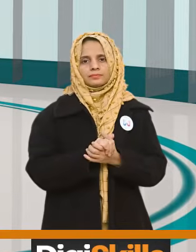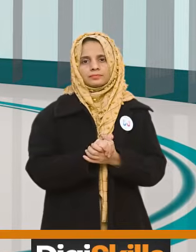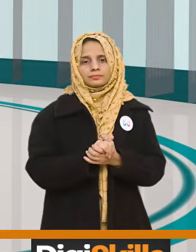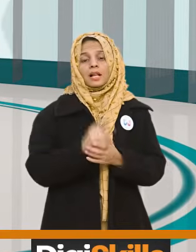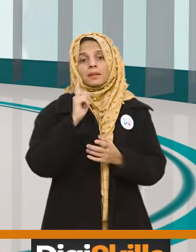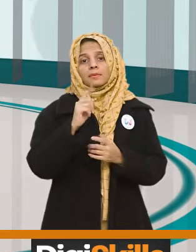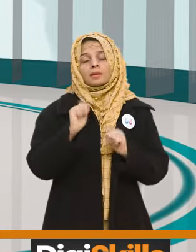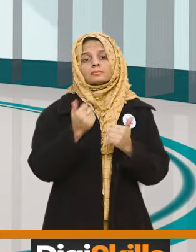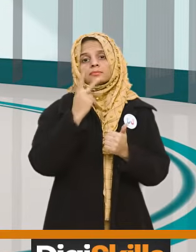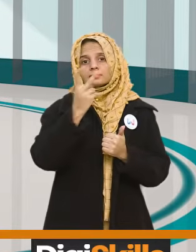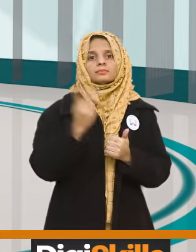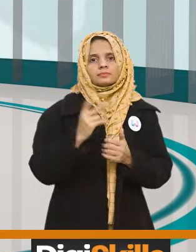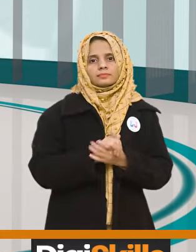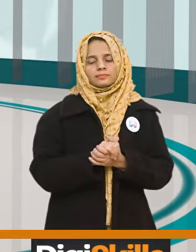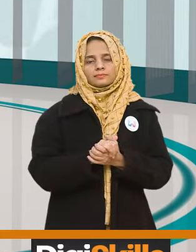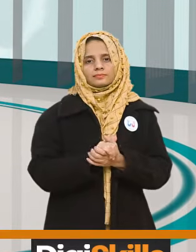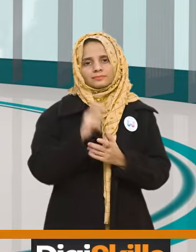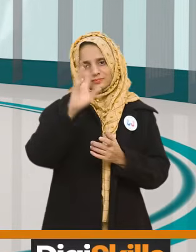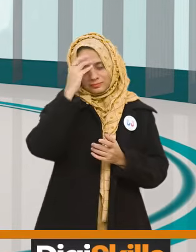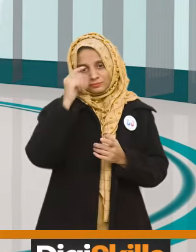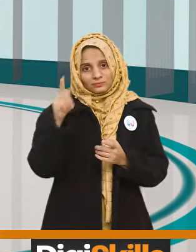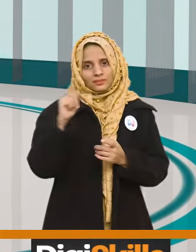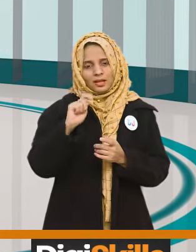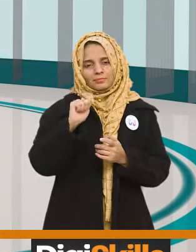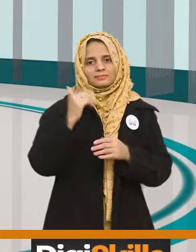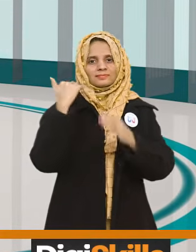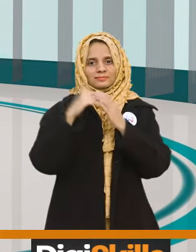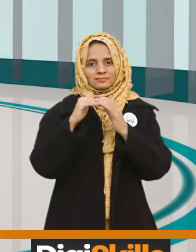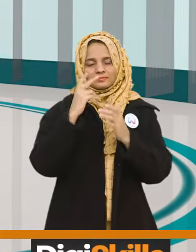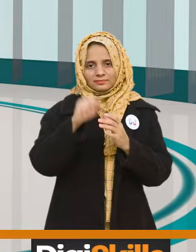The first possible outcome is that the employer will initiate the Project Message Board, which